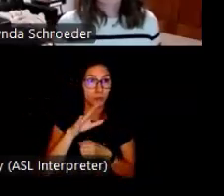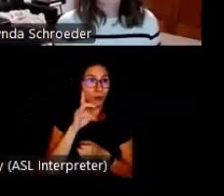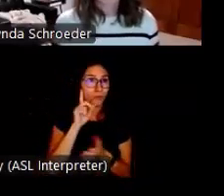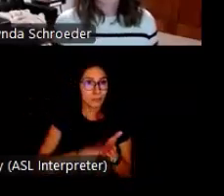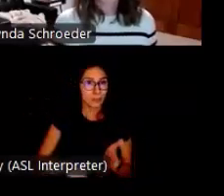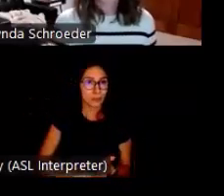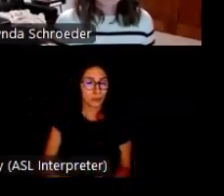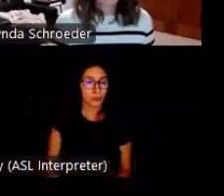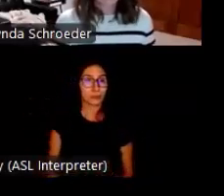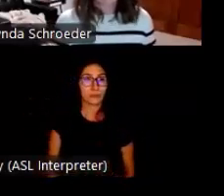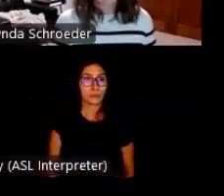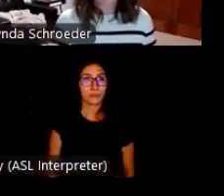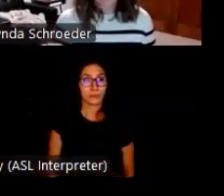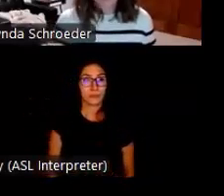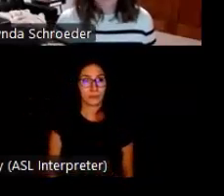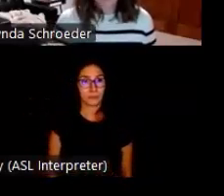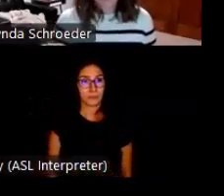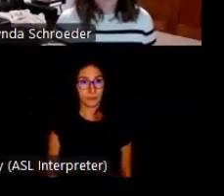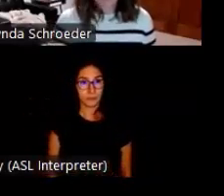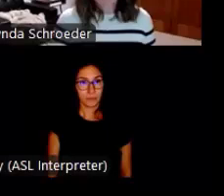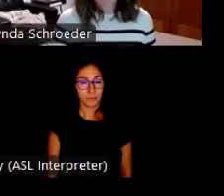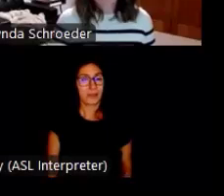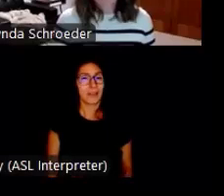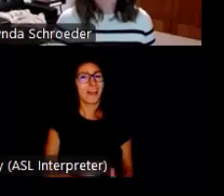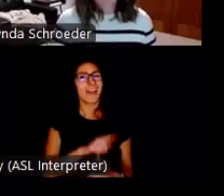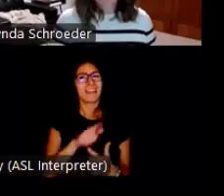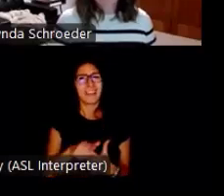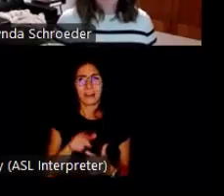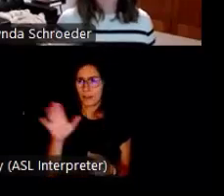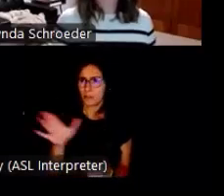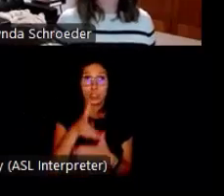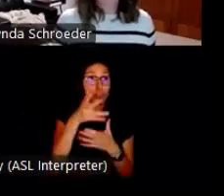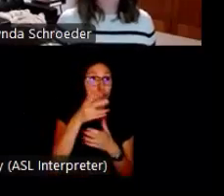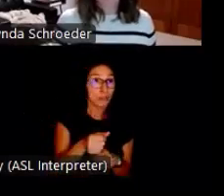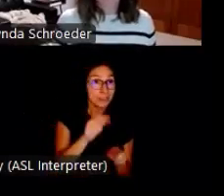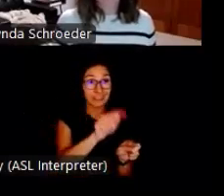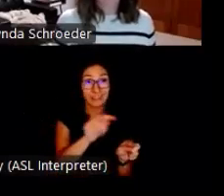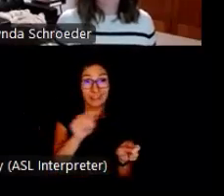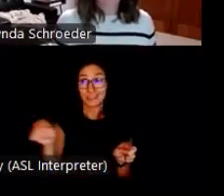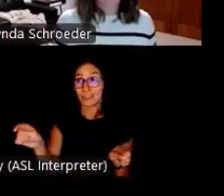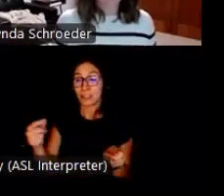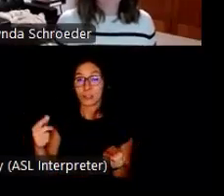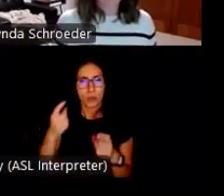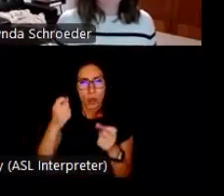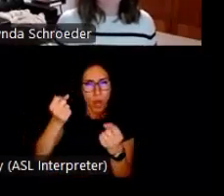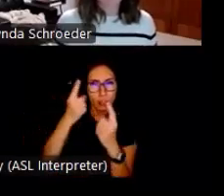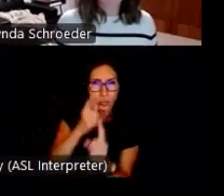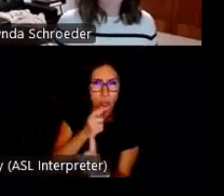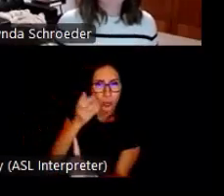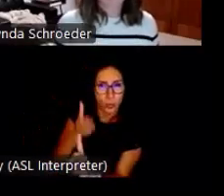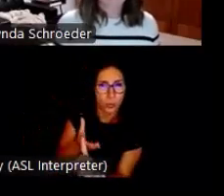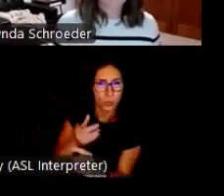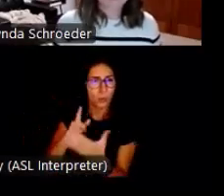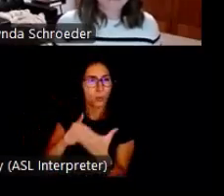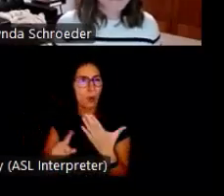And understanding their trusted sources. Where do they turn to for information?